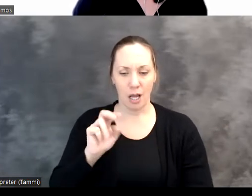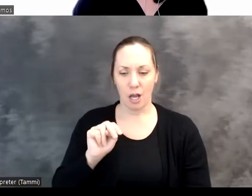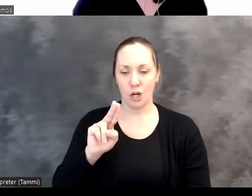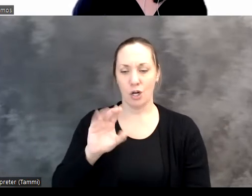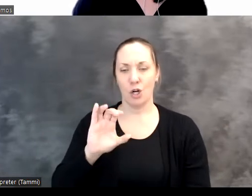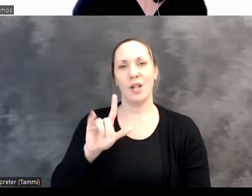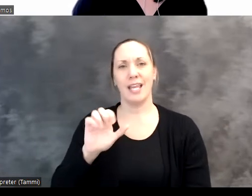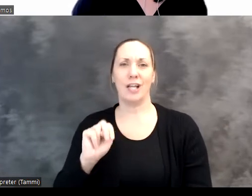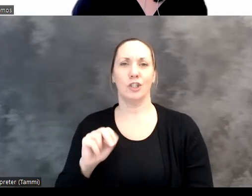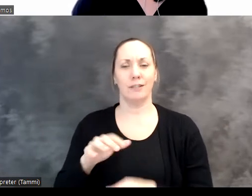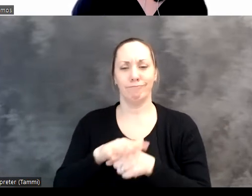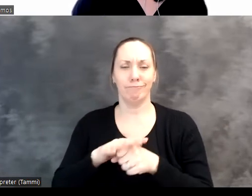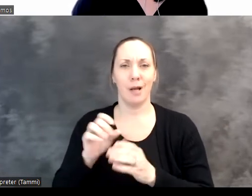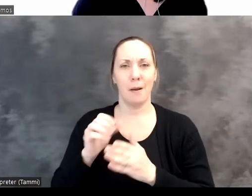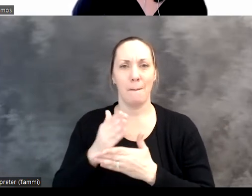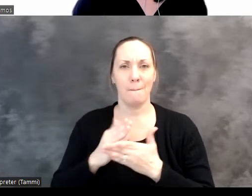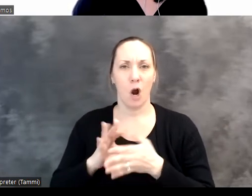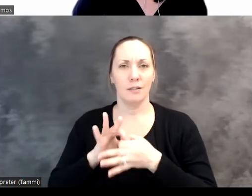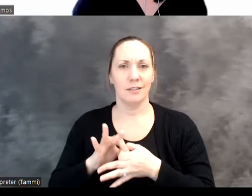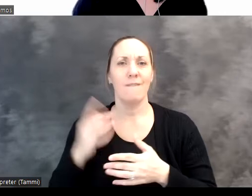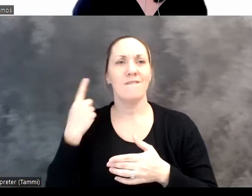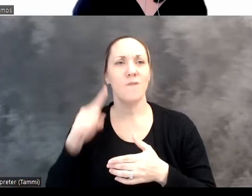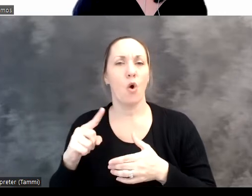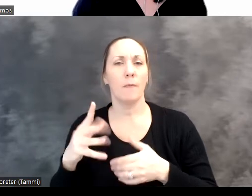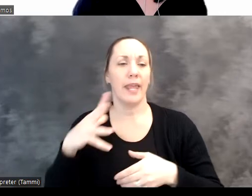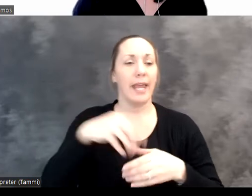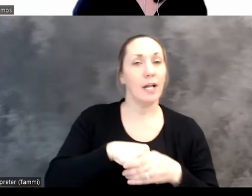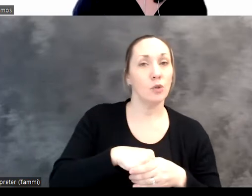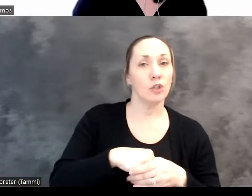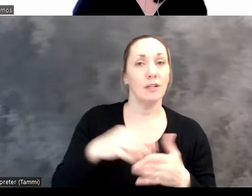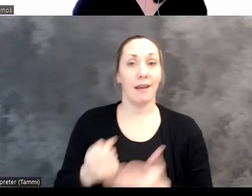that there are so many